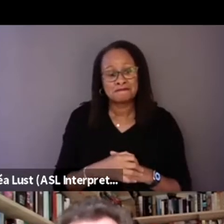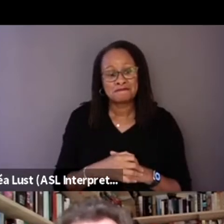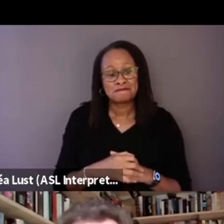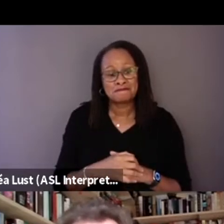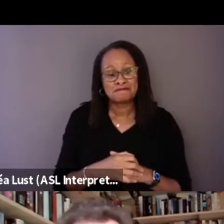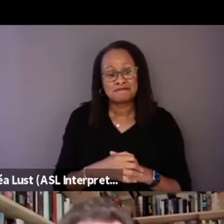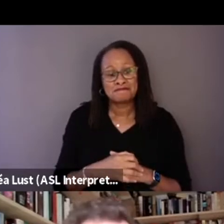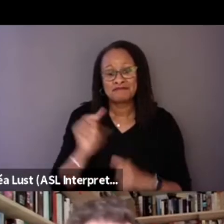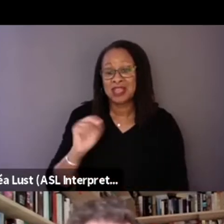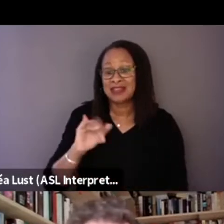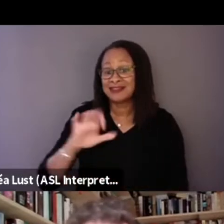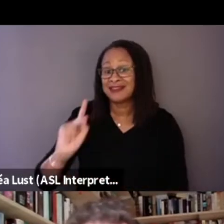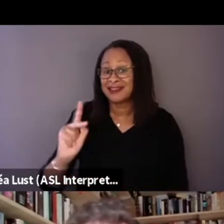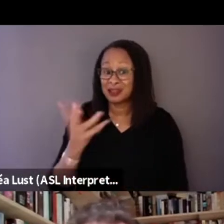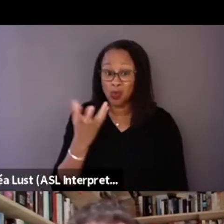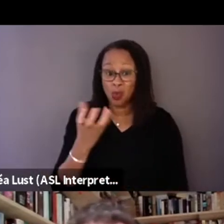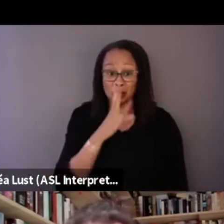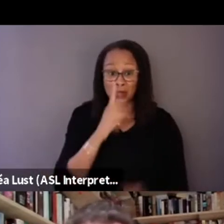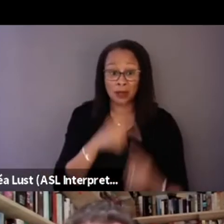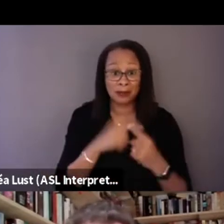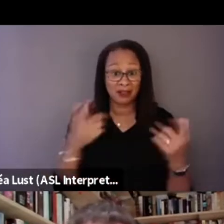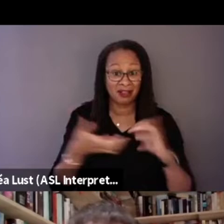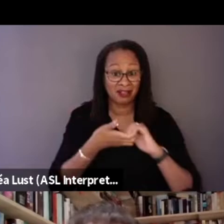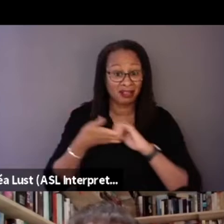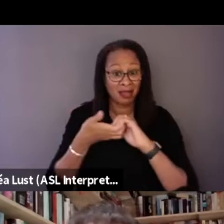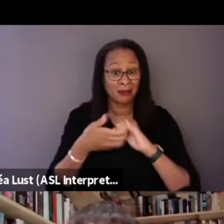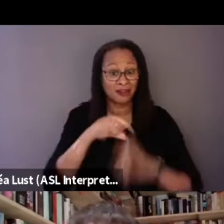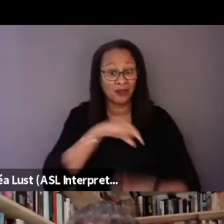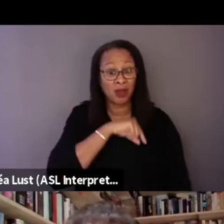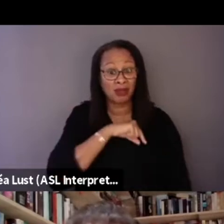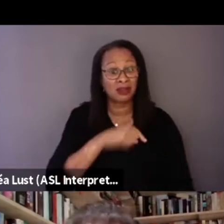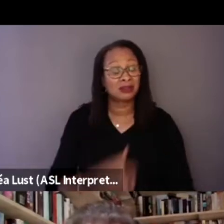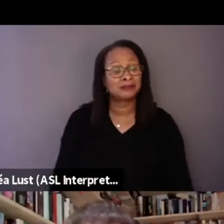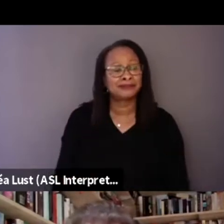Nick, Amanda, do you wanna talk about the collaborative quality? Yeah.